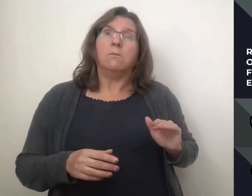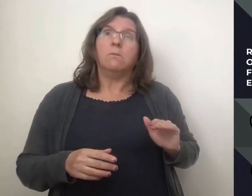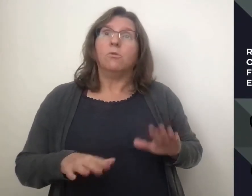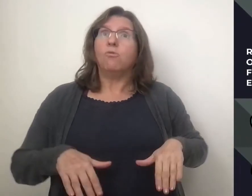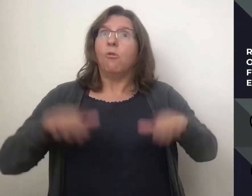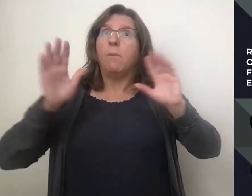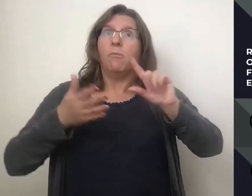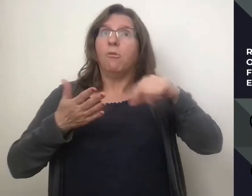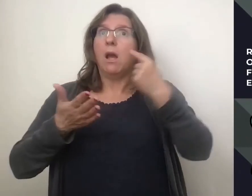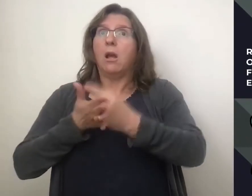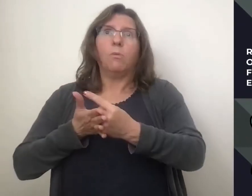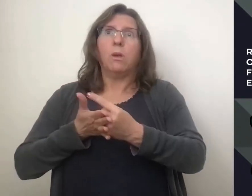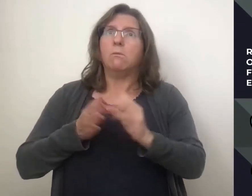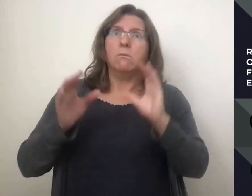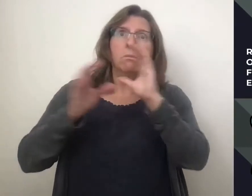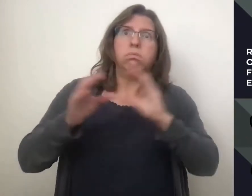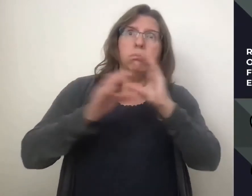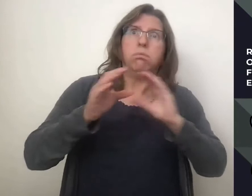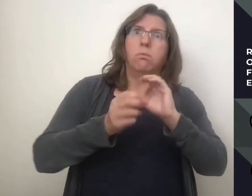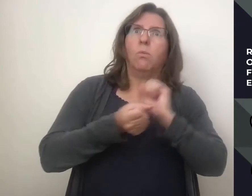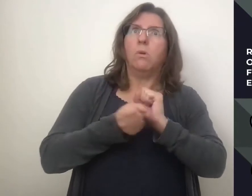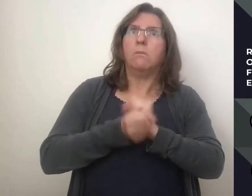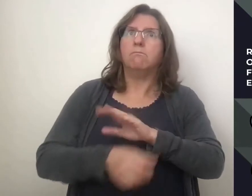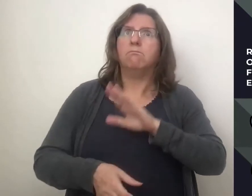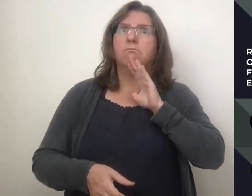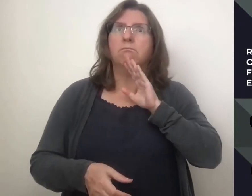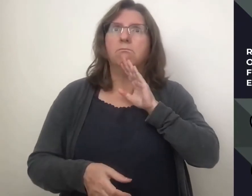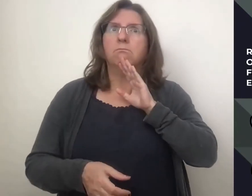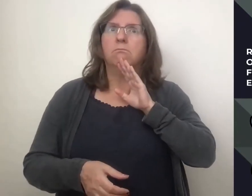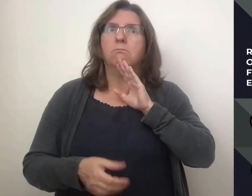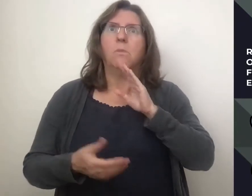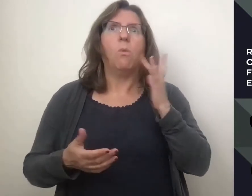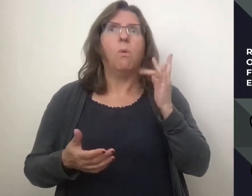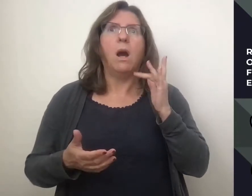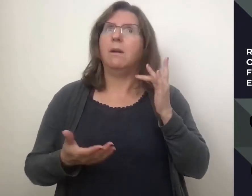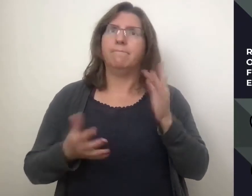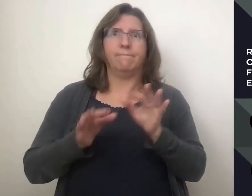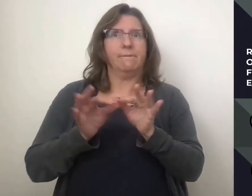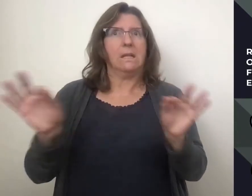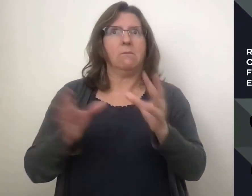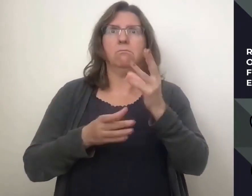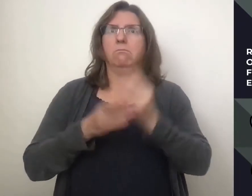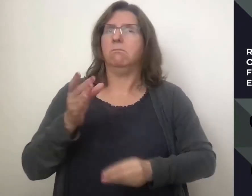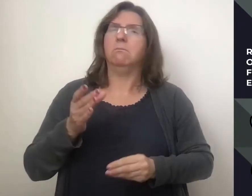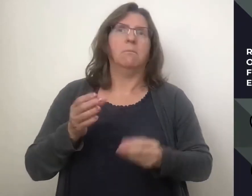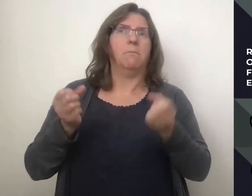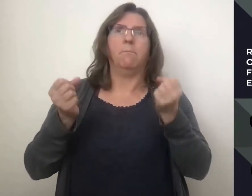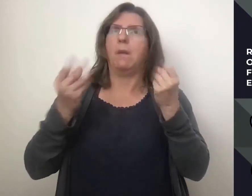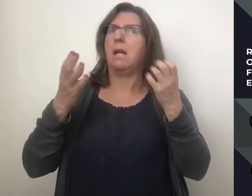Due to their academic struggles, due to the fact that they did not have full access to the curriculum,